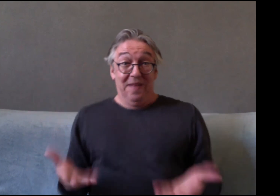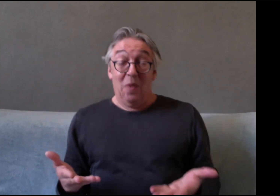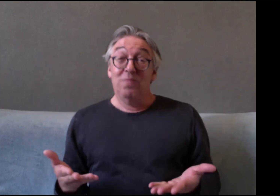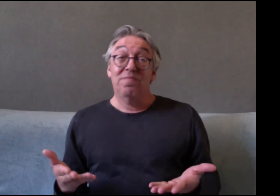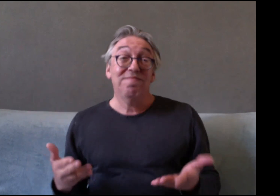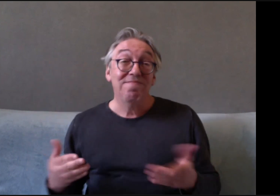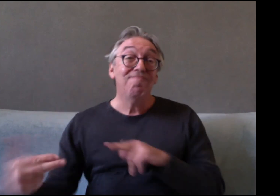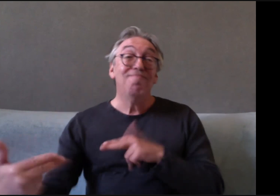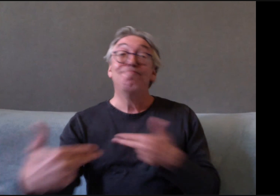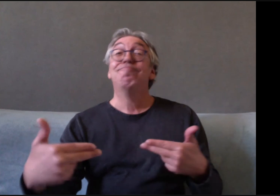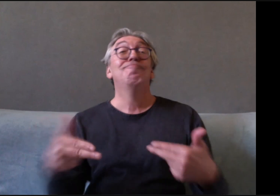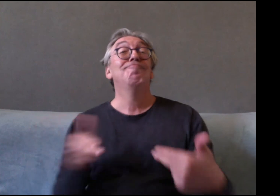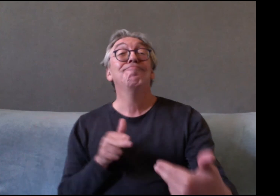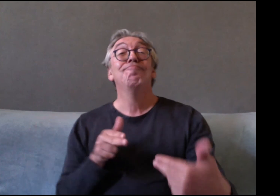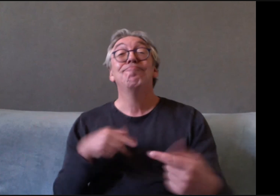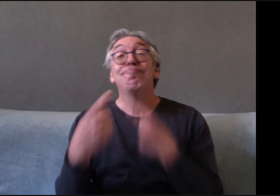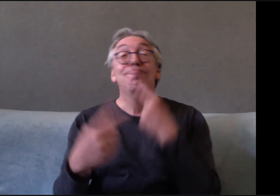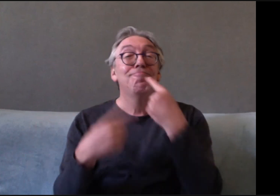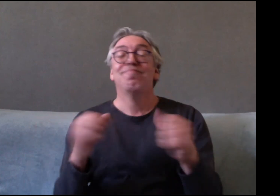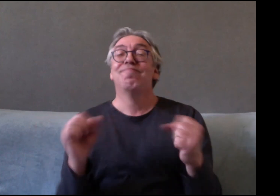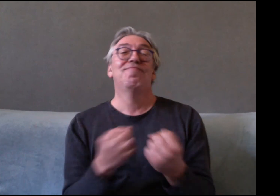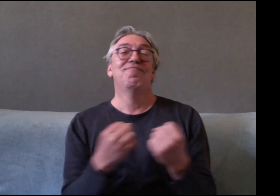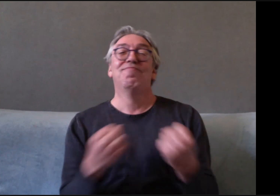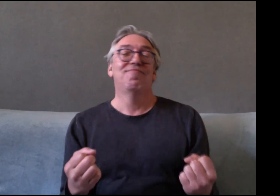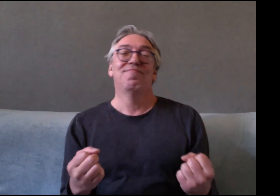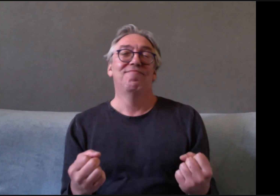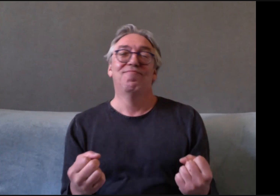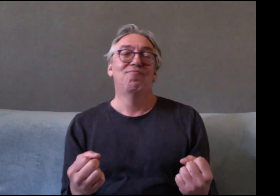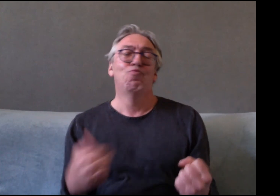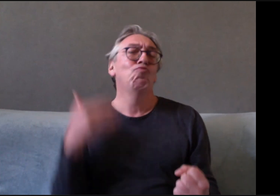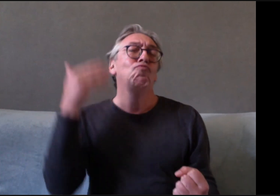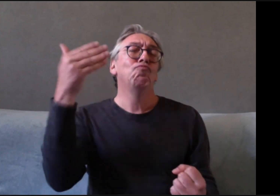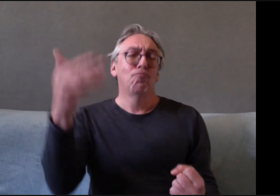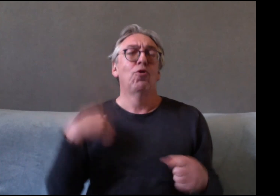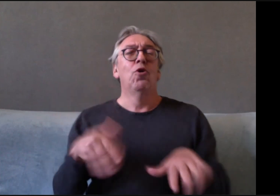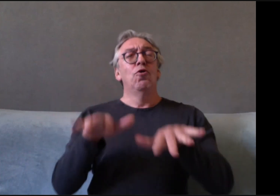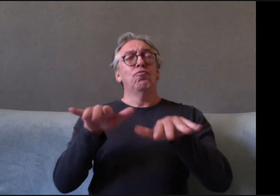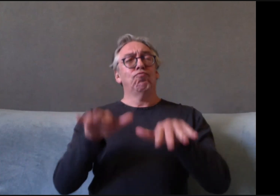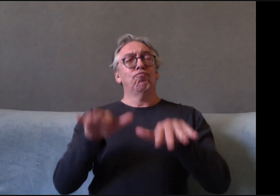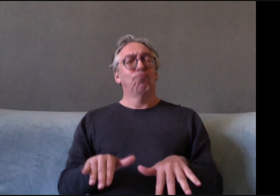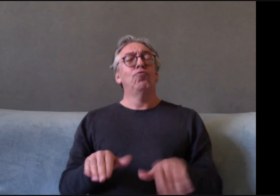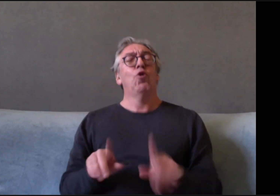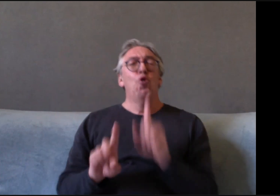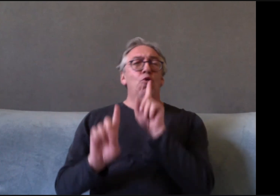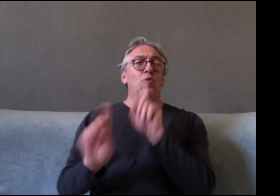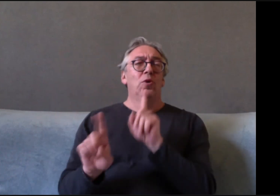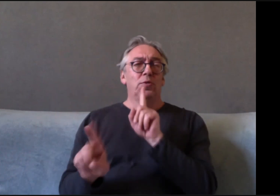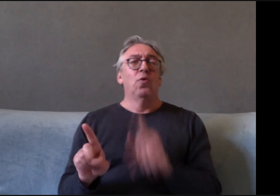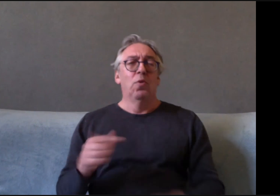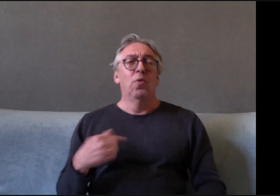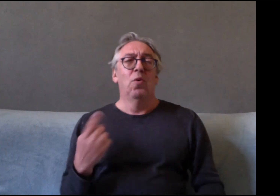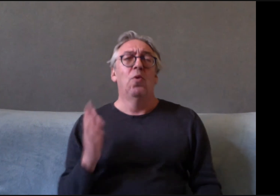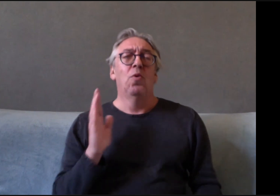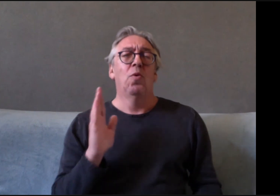I now want to give the floor and to ask Yannis Vardastanis if he'd like to say some closing words.